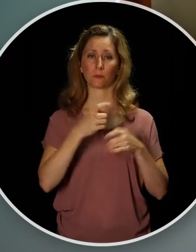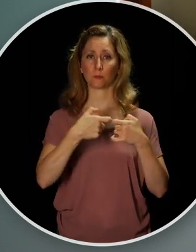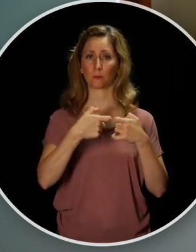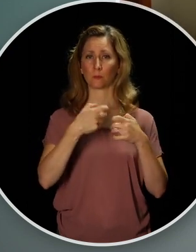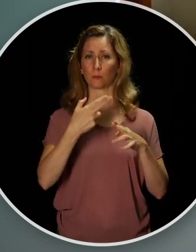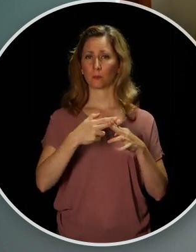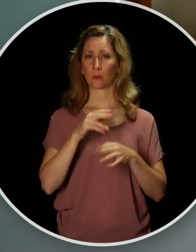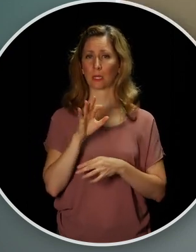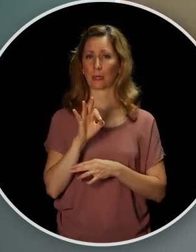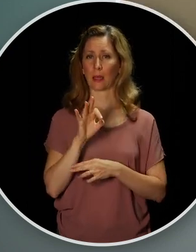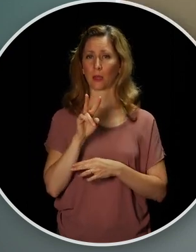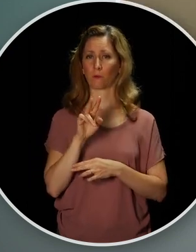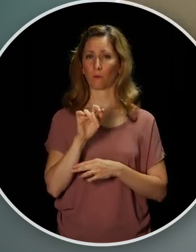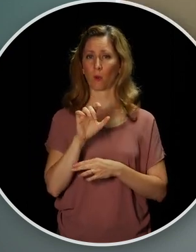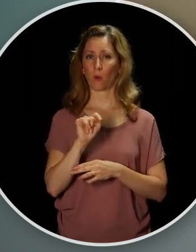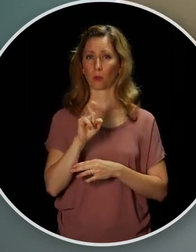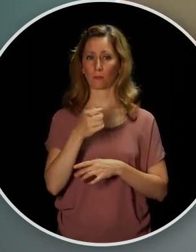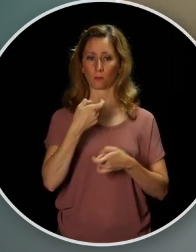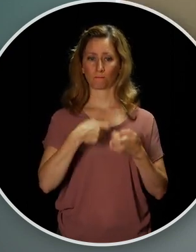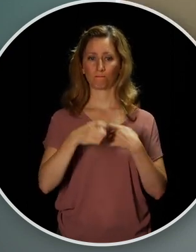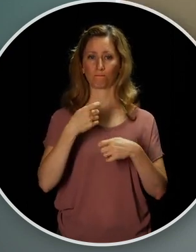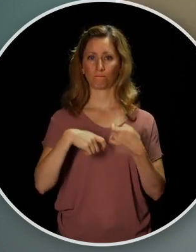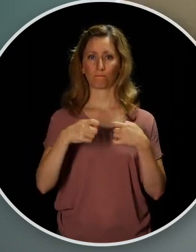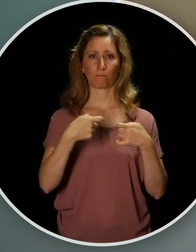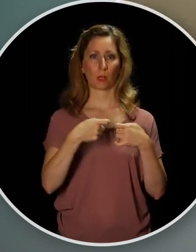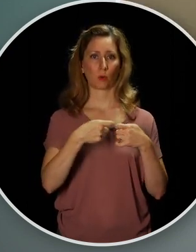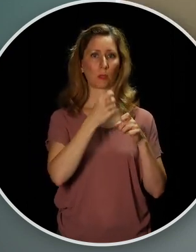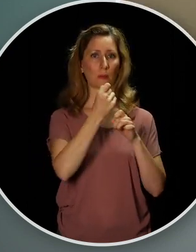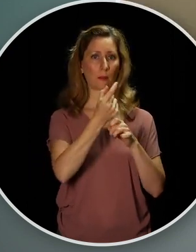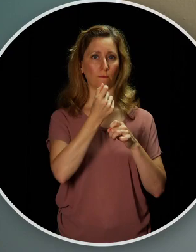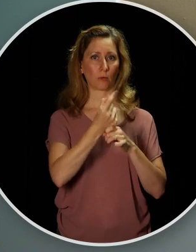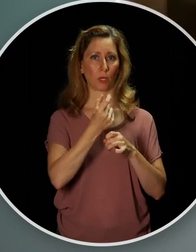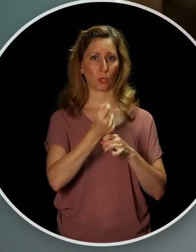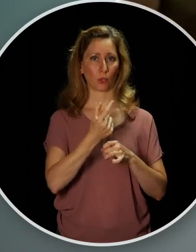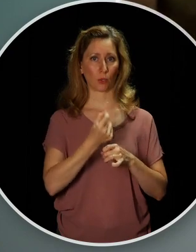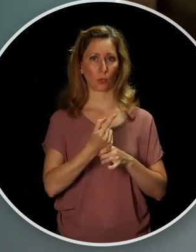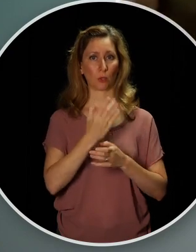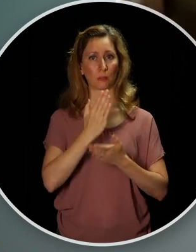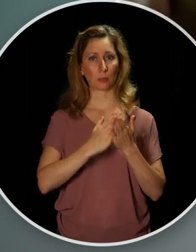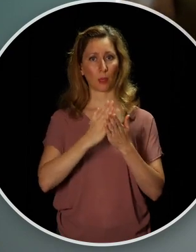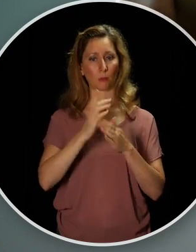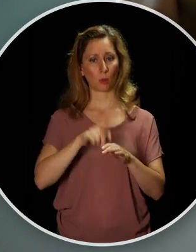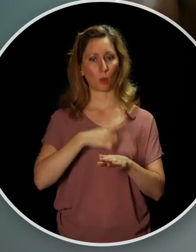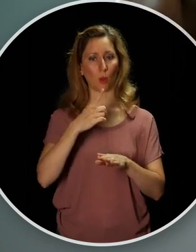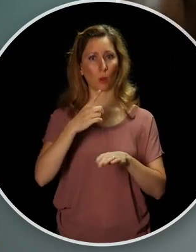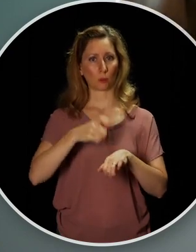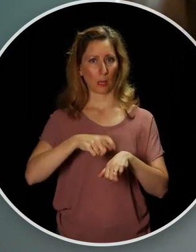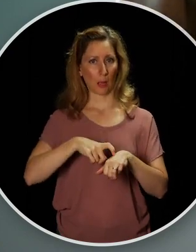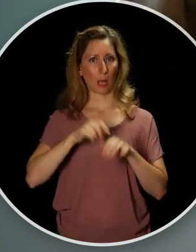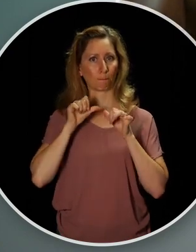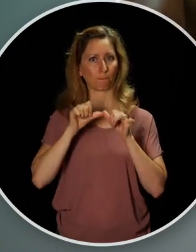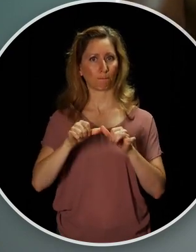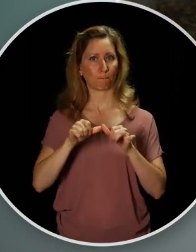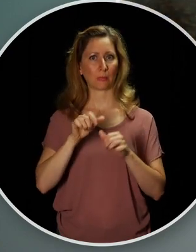These batteries should be replaced with a new one every single year. Some have a lithium battery that can't be removed.